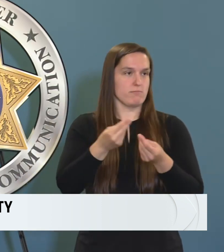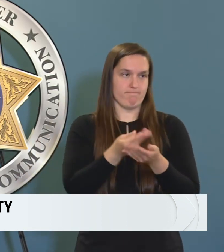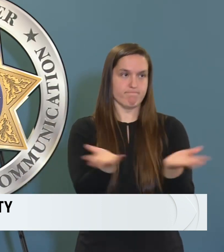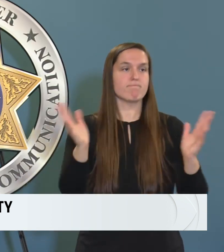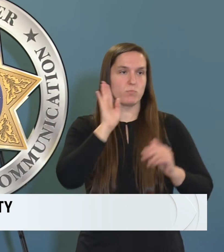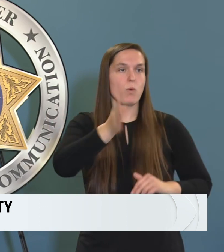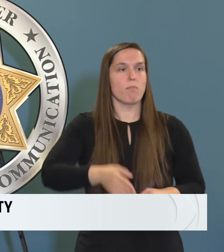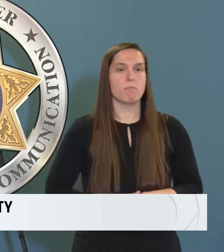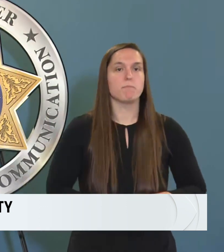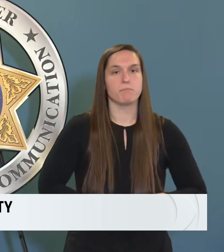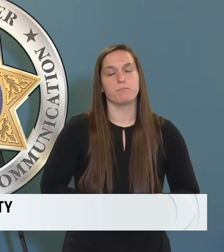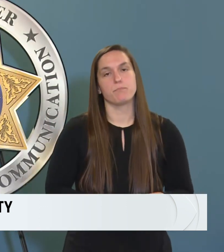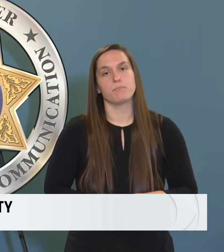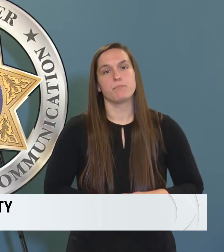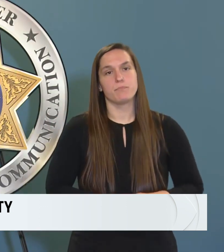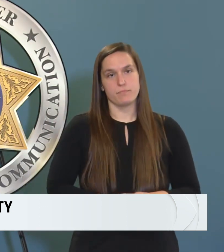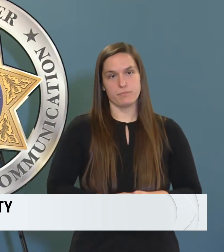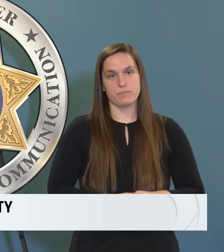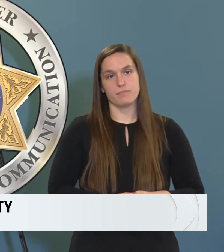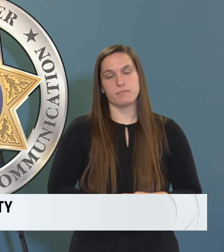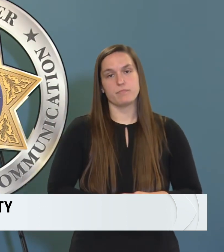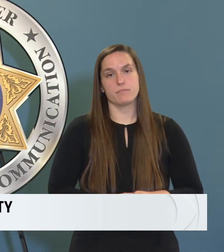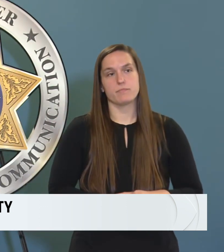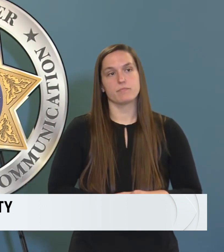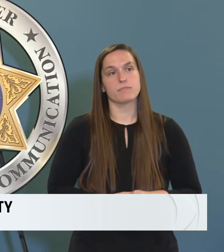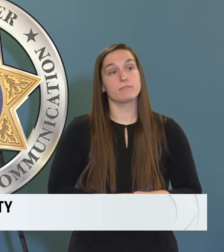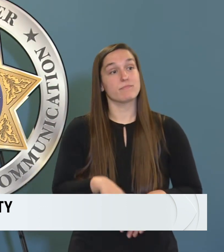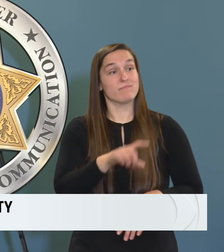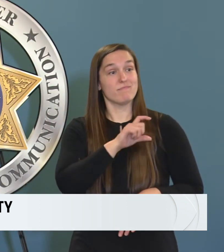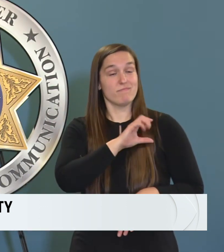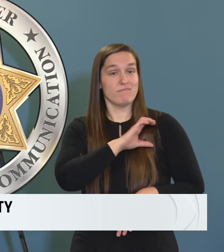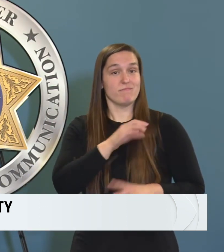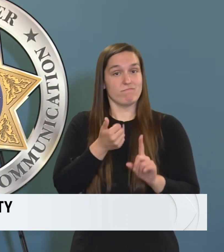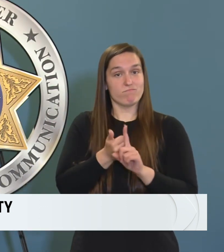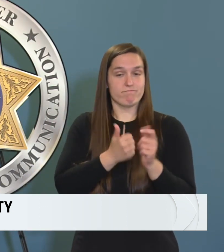THROUGH THE SHERIFF'S WEBSITE TODAY YOU WILL SEE THAT IN THE EXPERT REPORTS AND YOU ALSO SEE THE RESEARCH THAT THEY LOOK AT IN REACHING THOSE CONCLUSIONS.